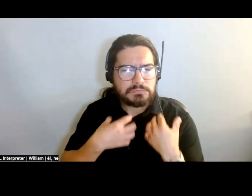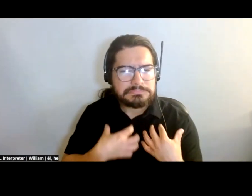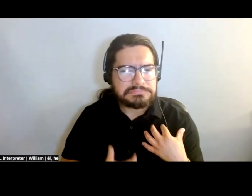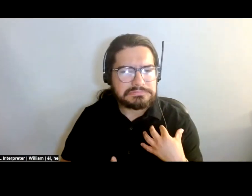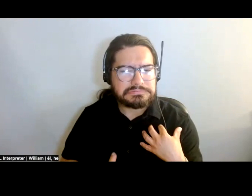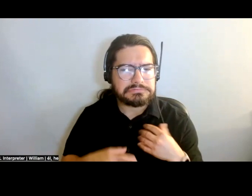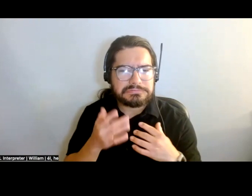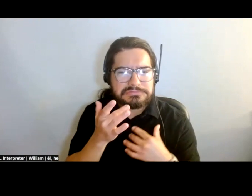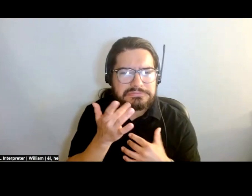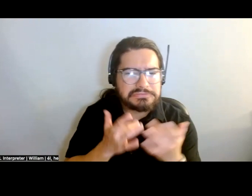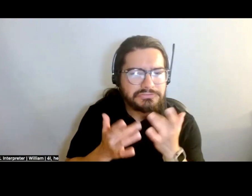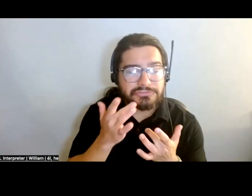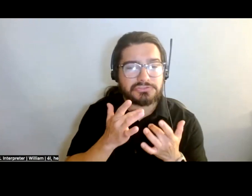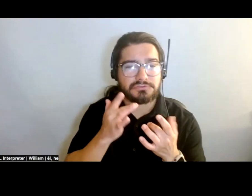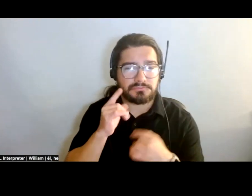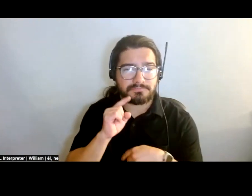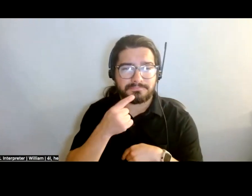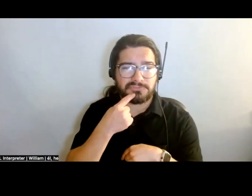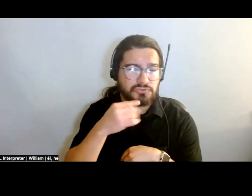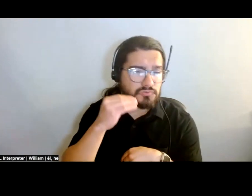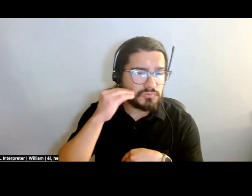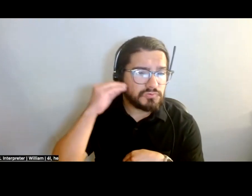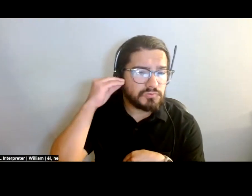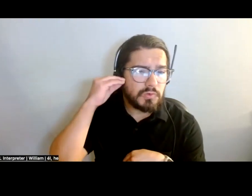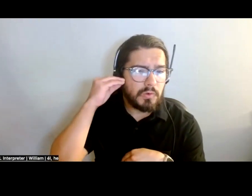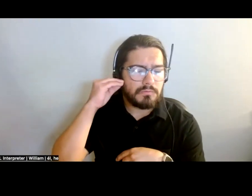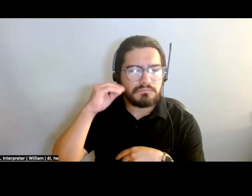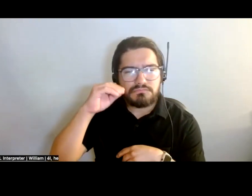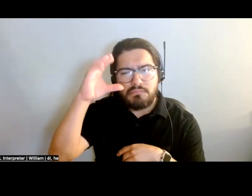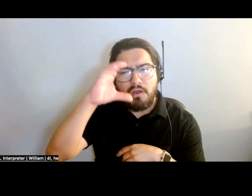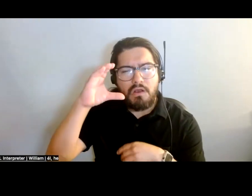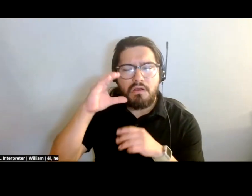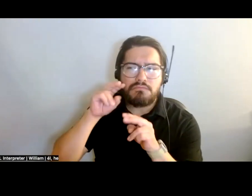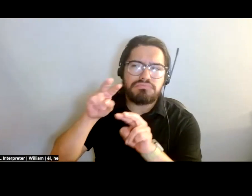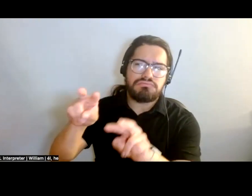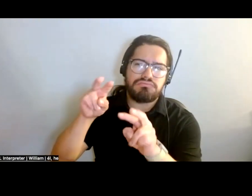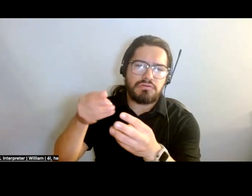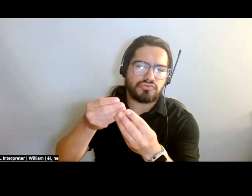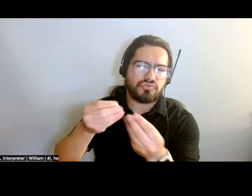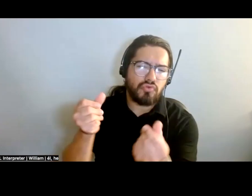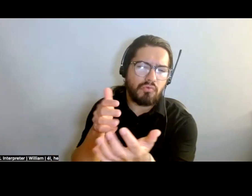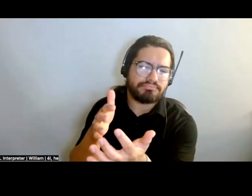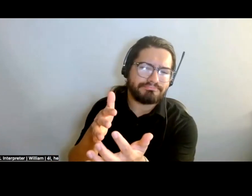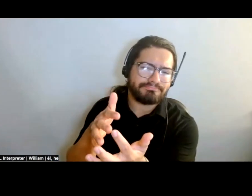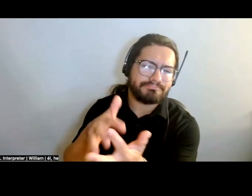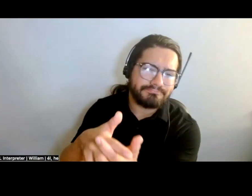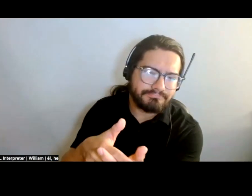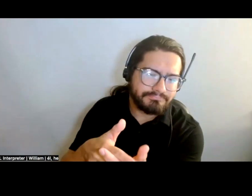misses its homeland longs for the soil sinks into the soil Remanentes